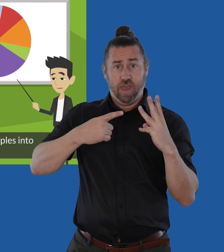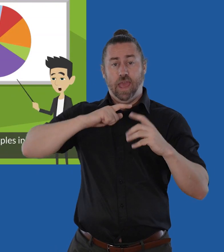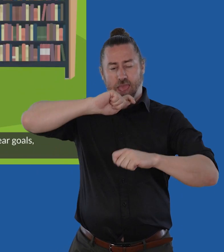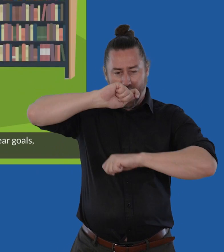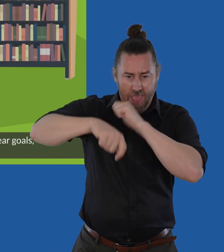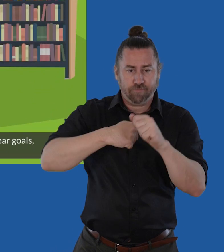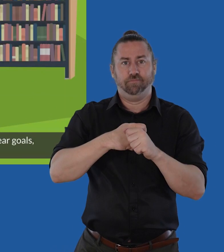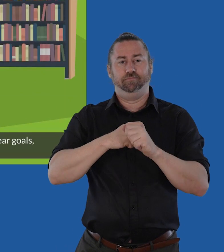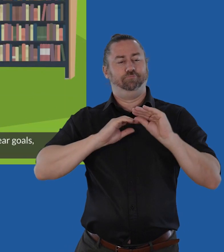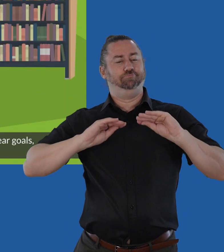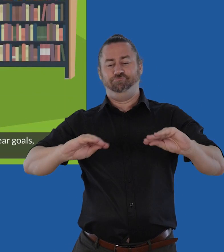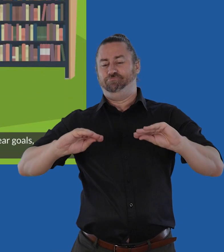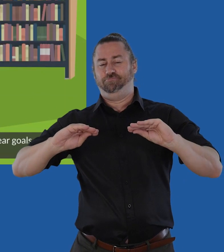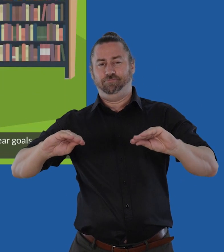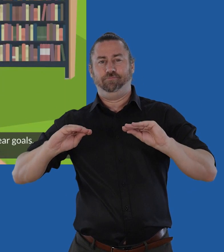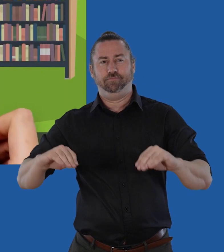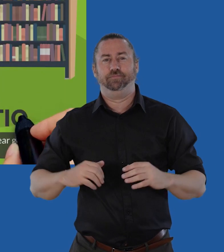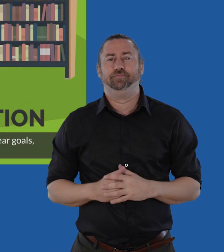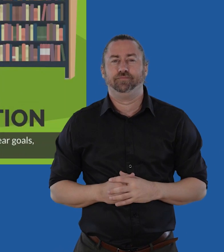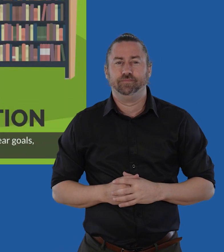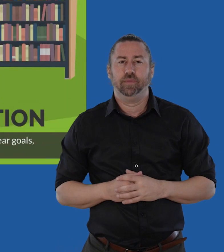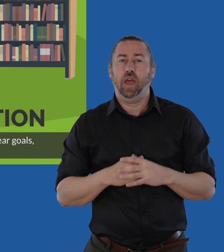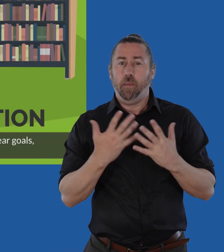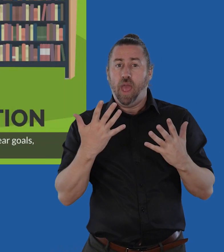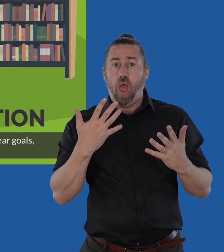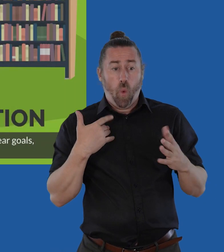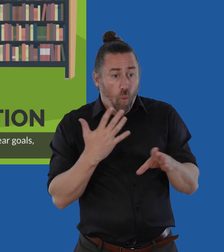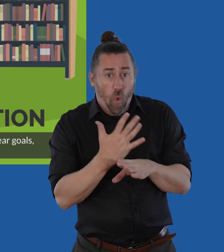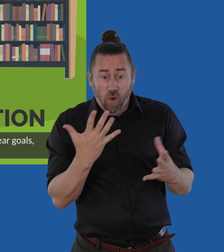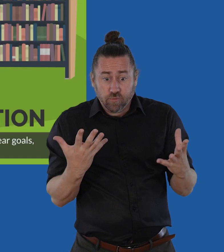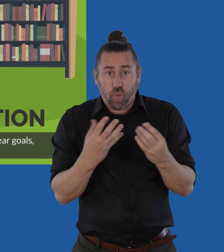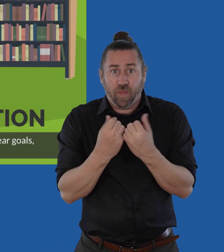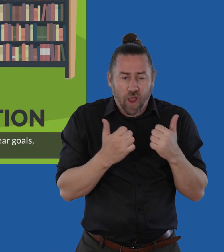For example, by fostering collaboration with the introduction